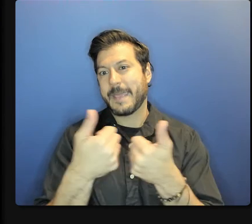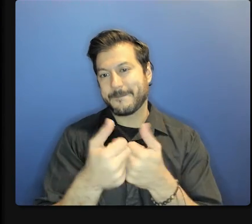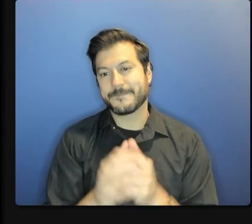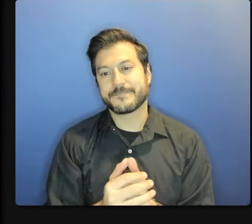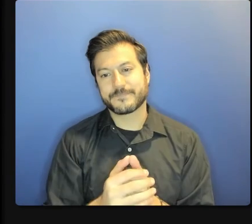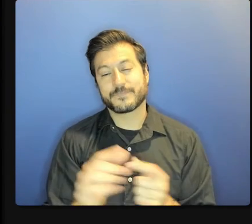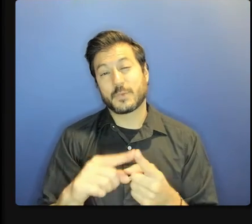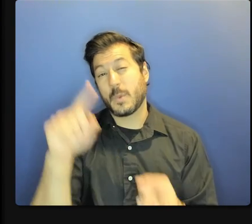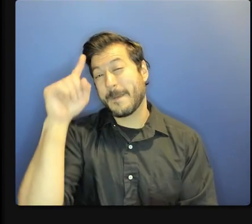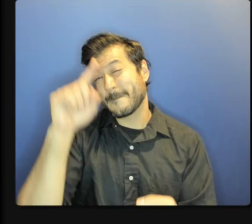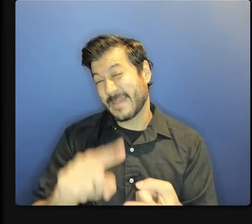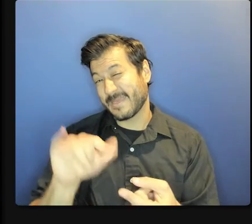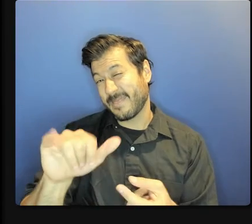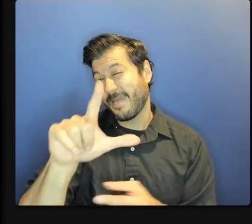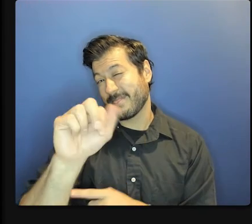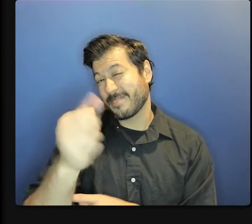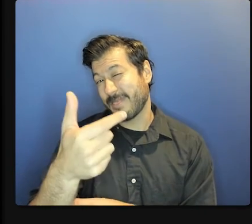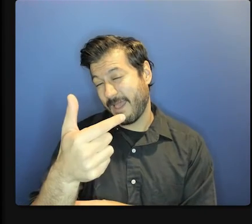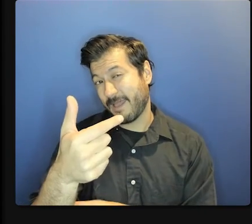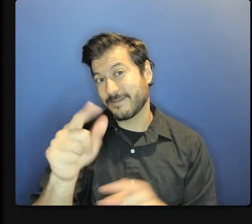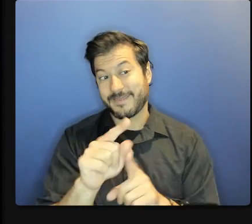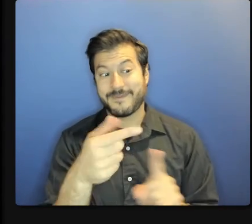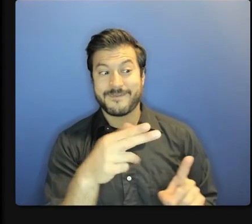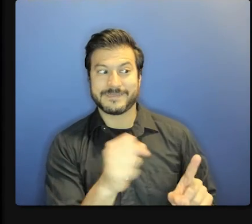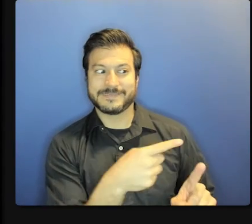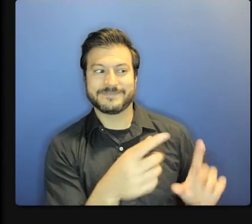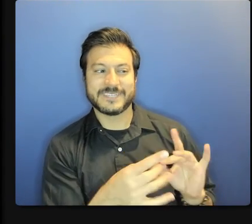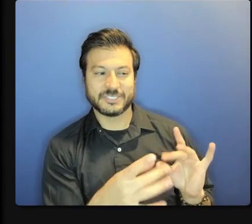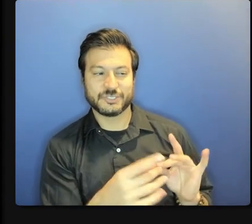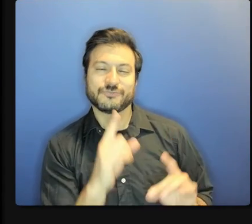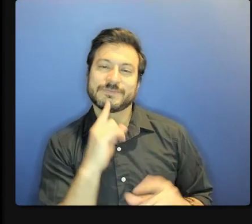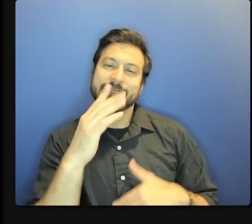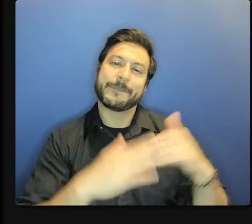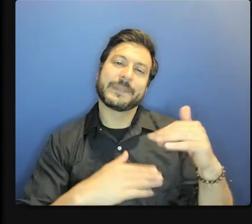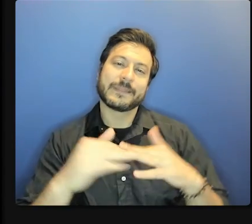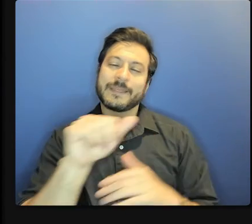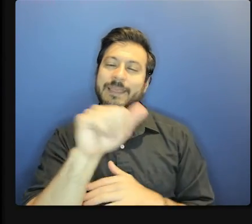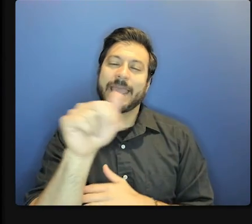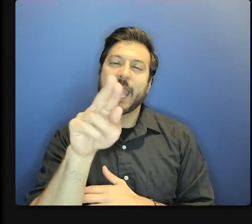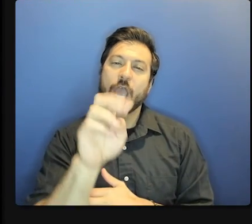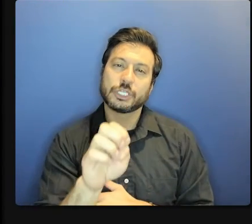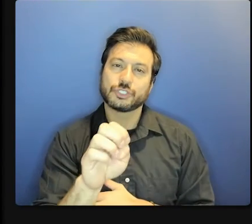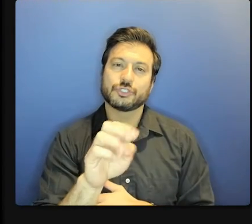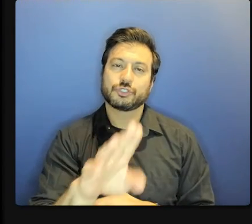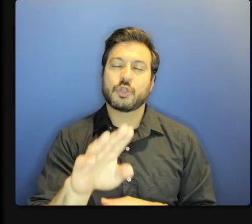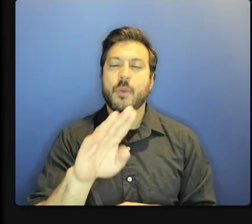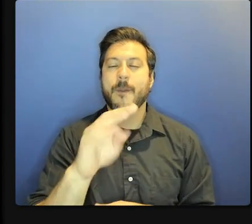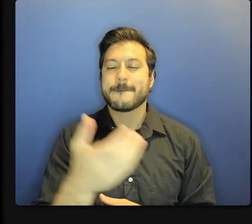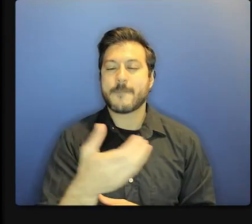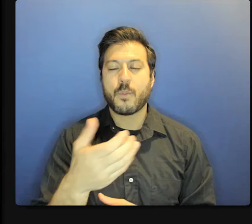Now, in order to minimize that latency, As Gus mentioned, we really build upon Azure's global footprint.